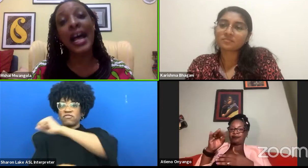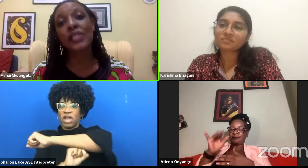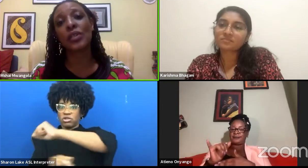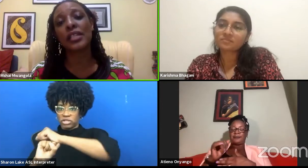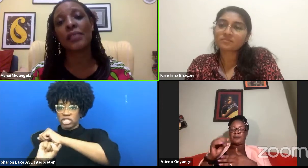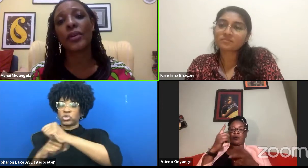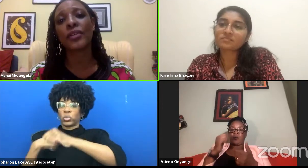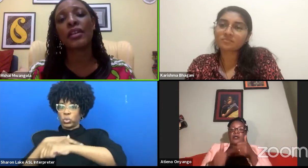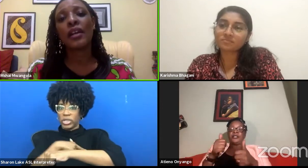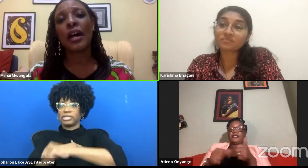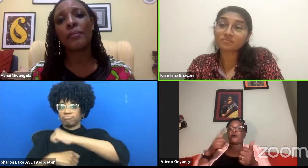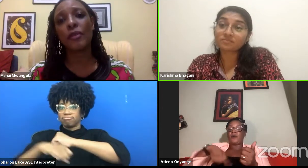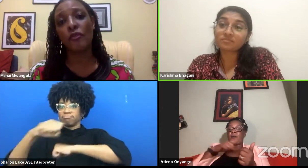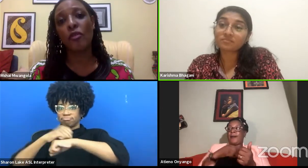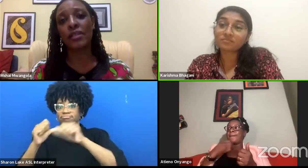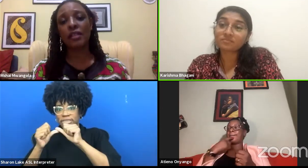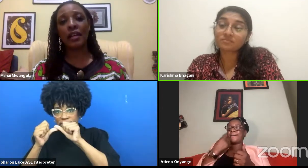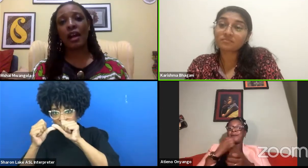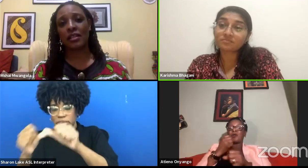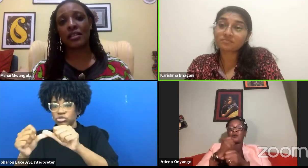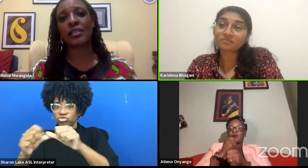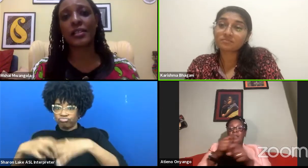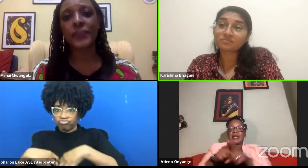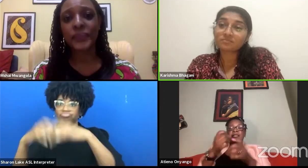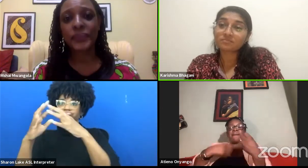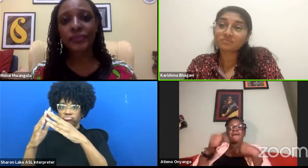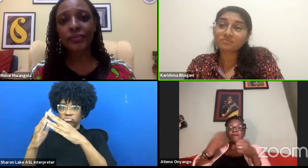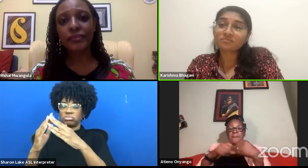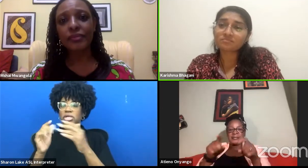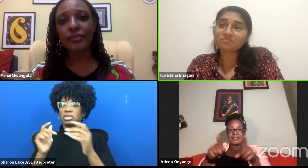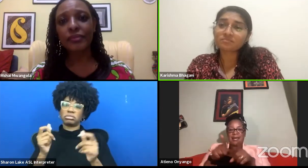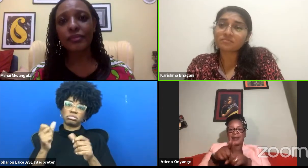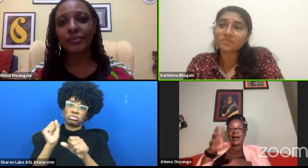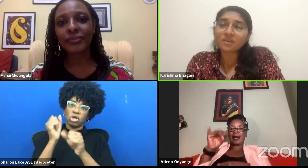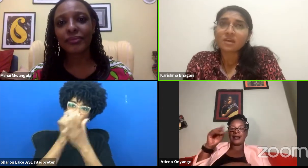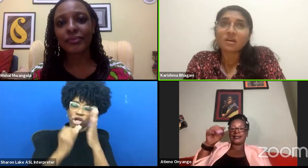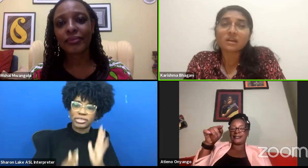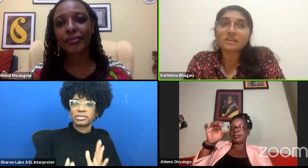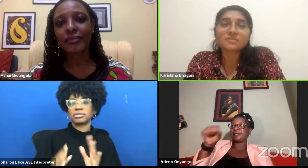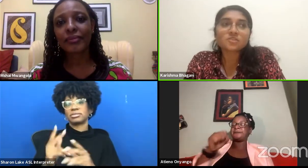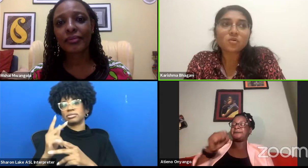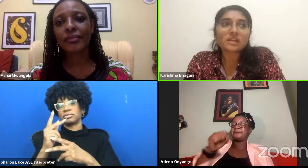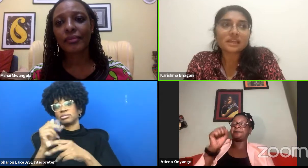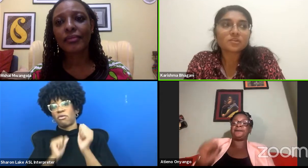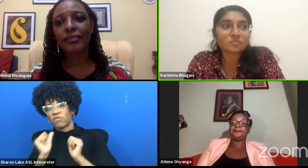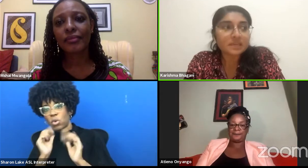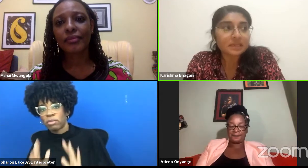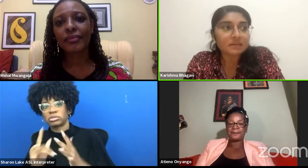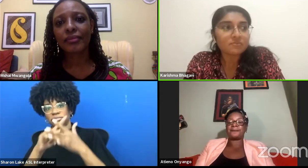as contemporary performers and artists. Hmm, but it's so clear to me,